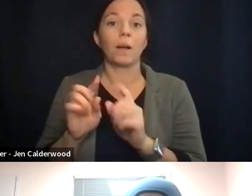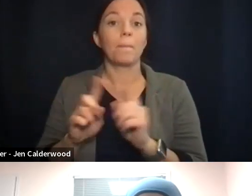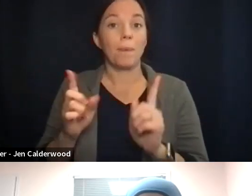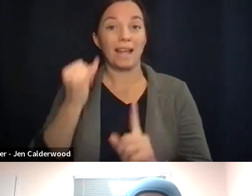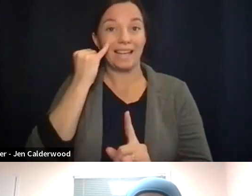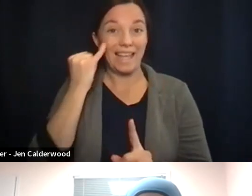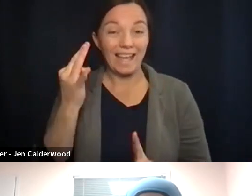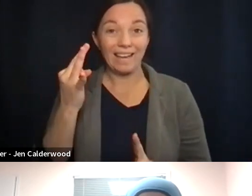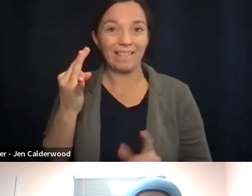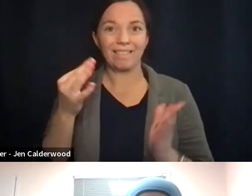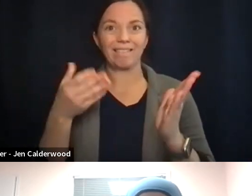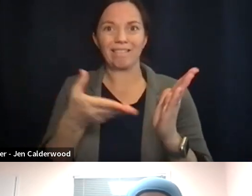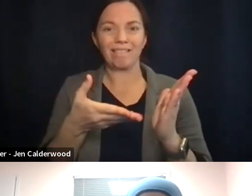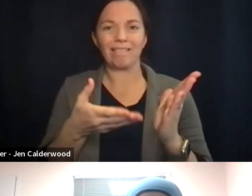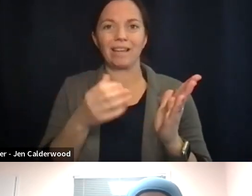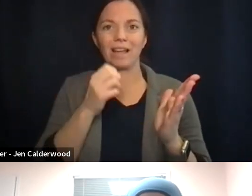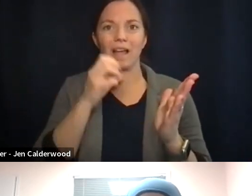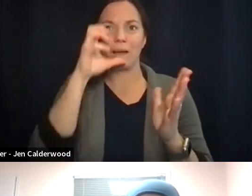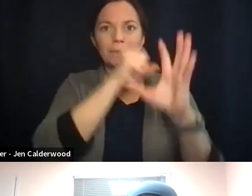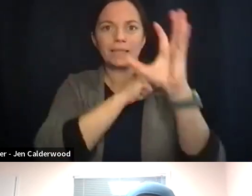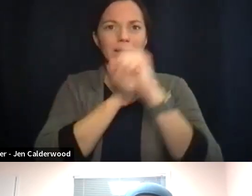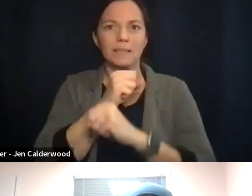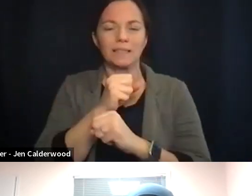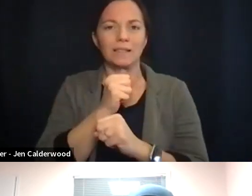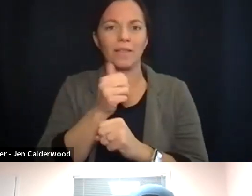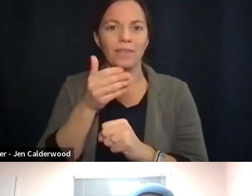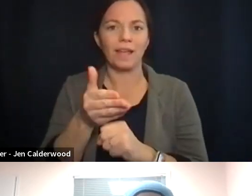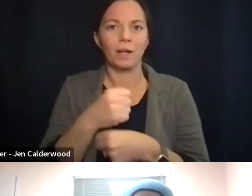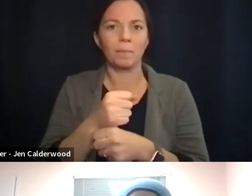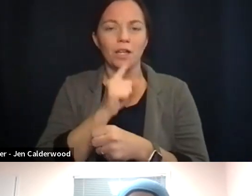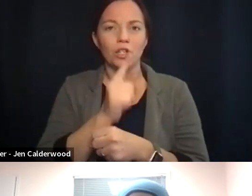I know in South Carolina, it does you know it does have our organization task force and so that's really important. Okay.